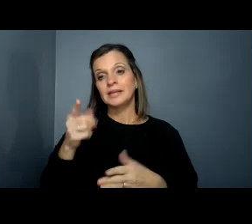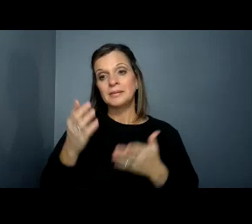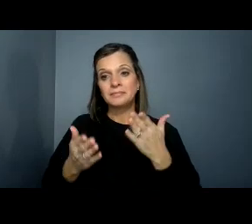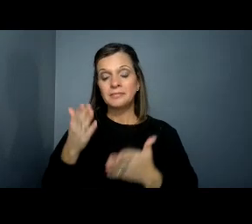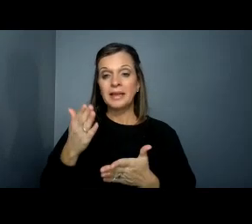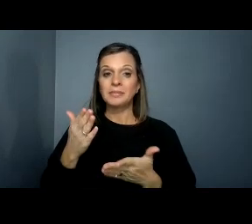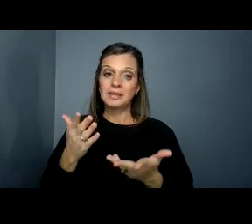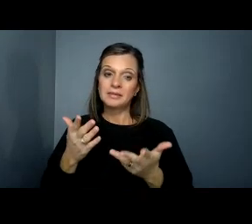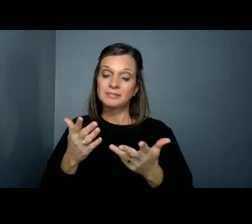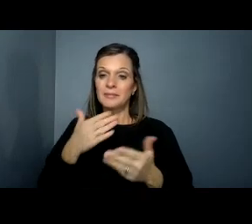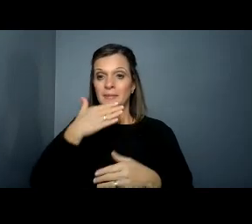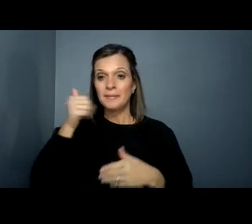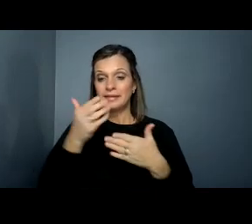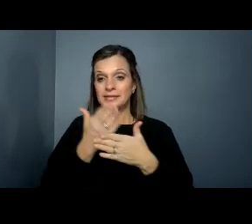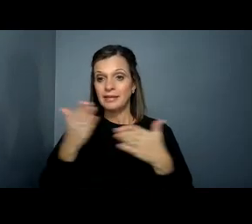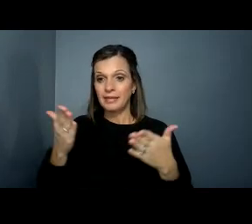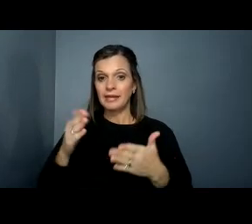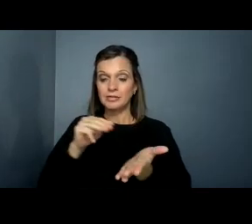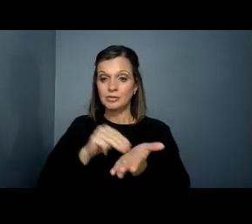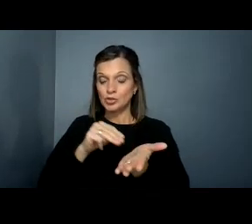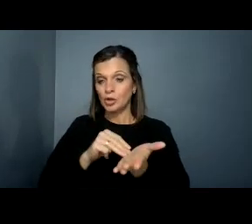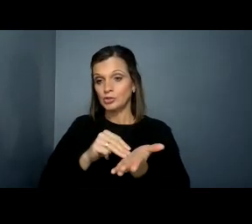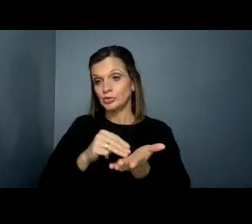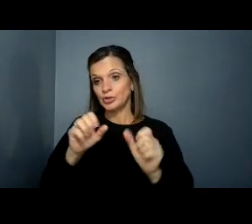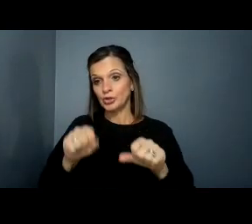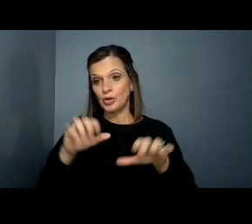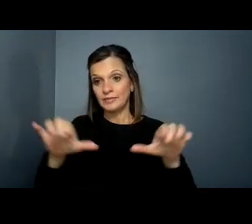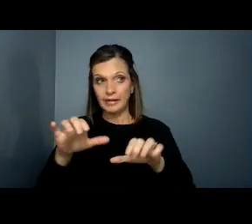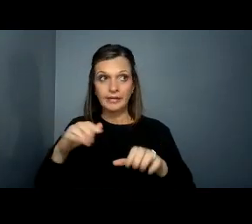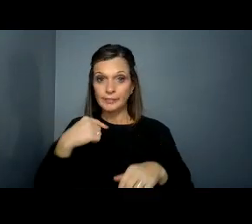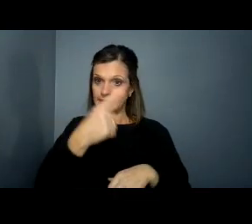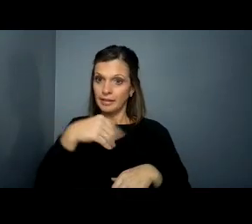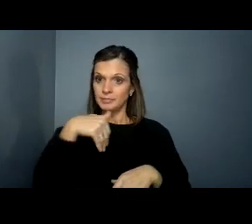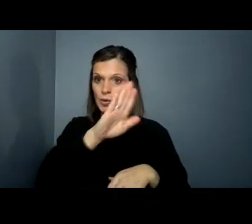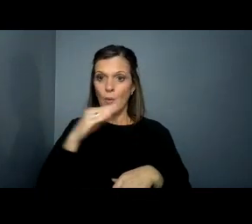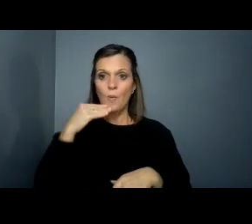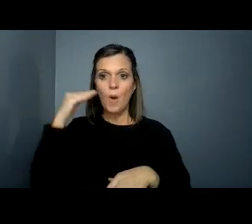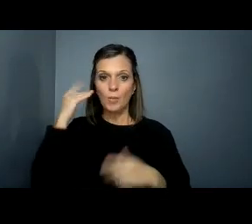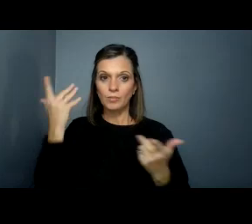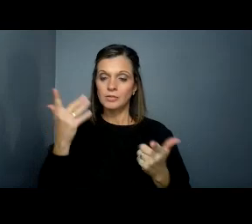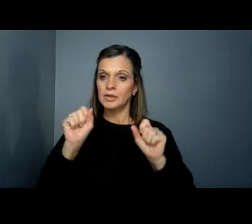and been where he was now. I understand that now.